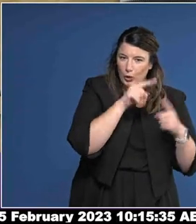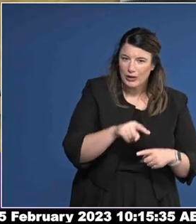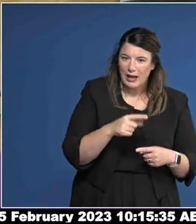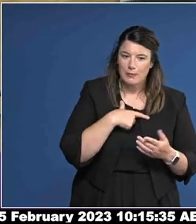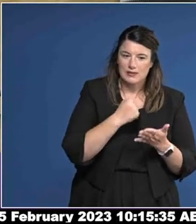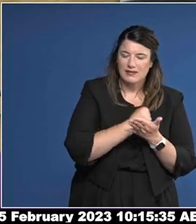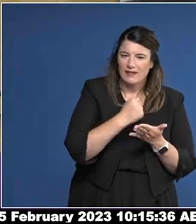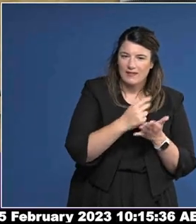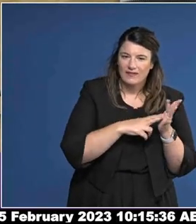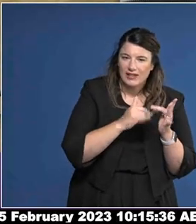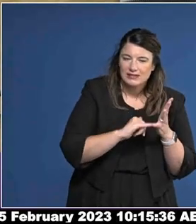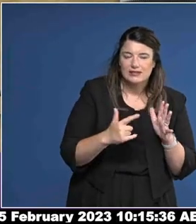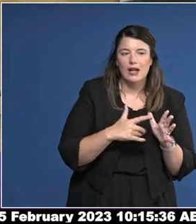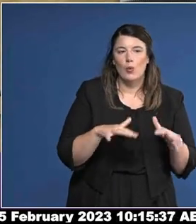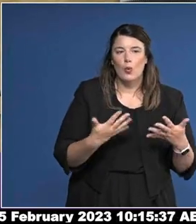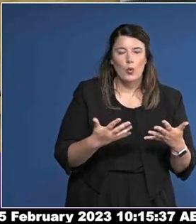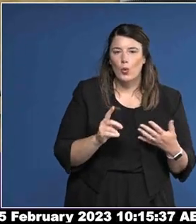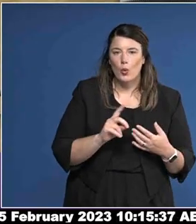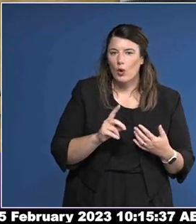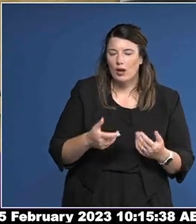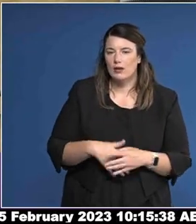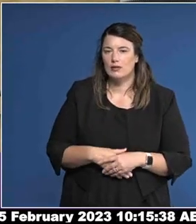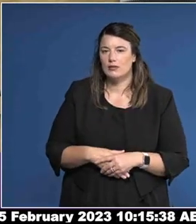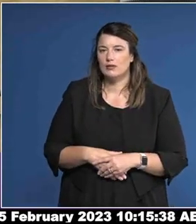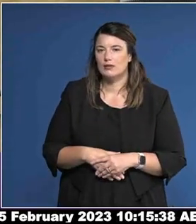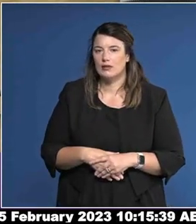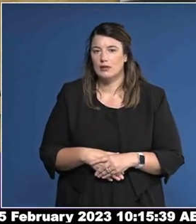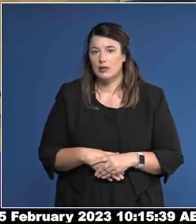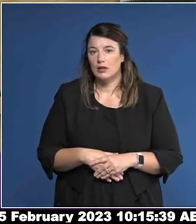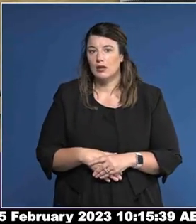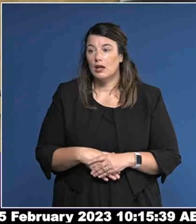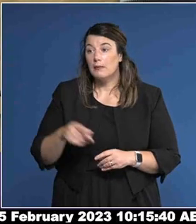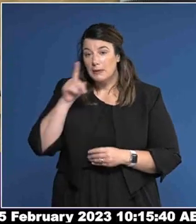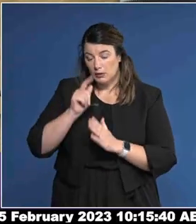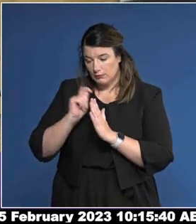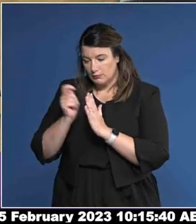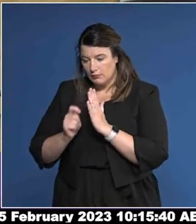something else. How do you - Some people have identified that in their recruitment phase. All right.